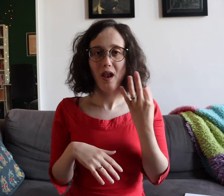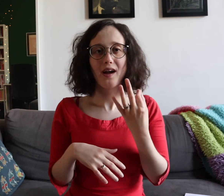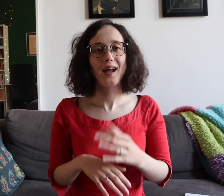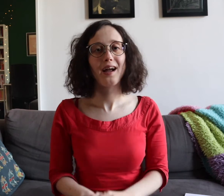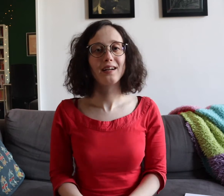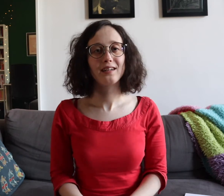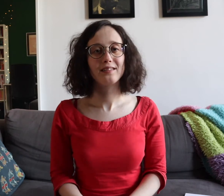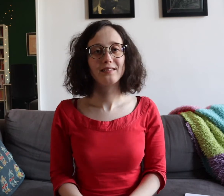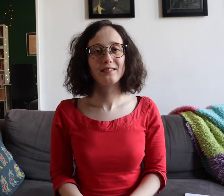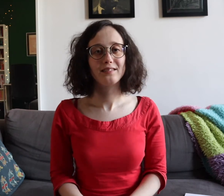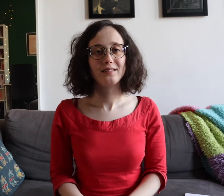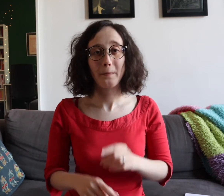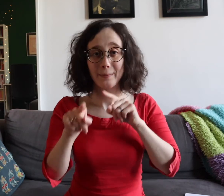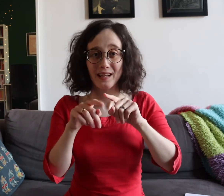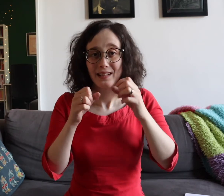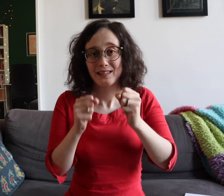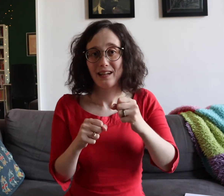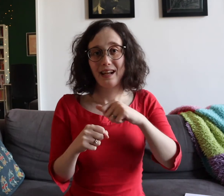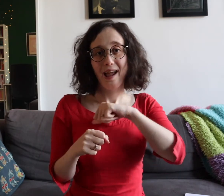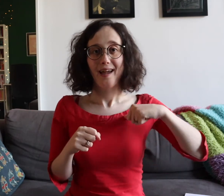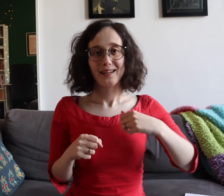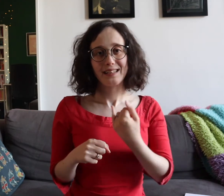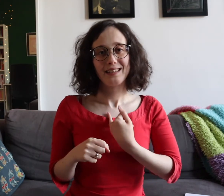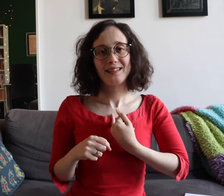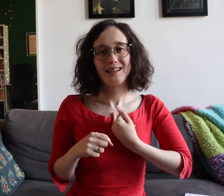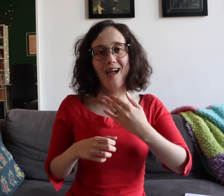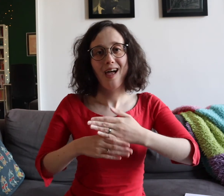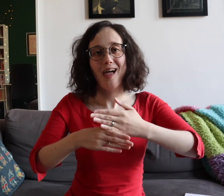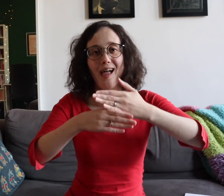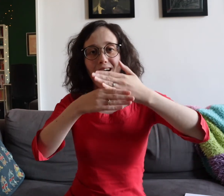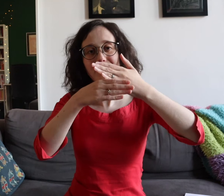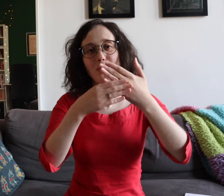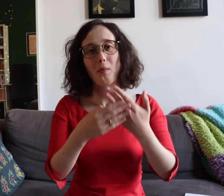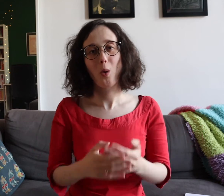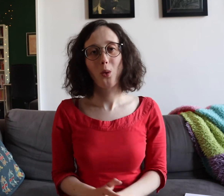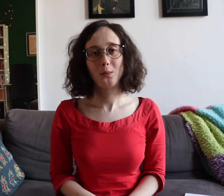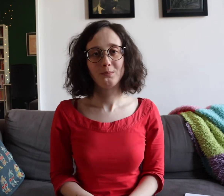This is very important, since it means you can build up your own identity.